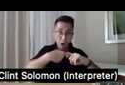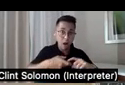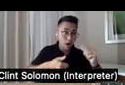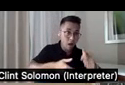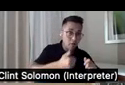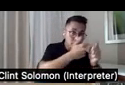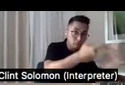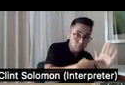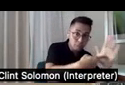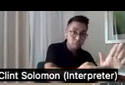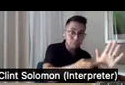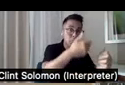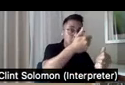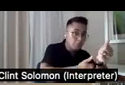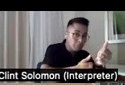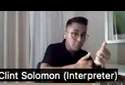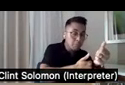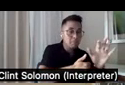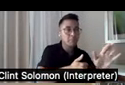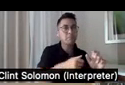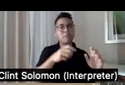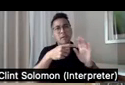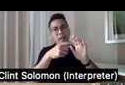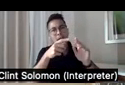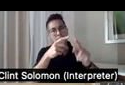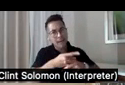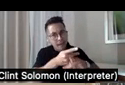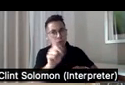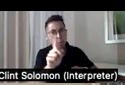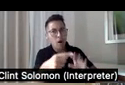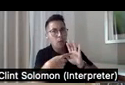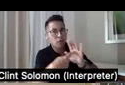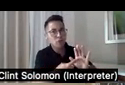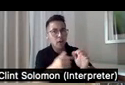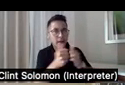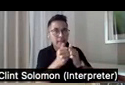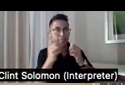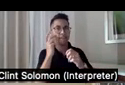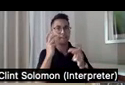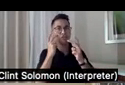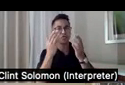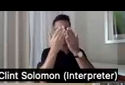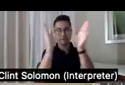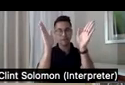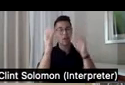about where we present the child's visual field or if we will present these two options in a pair